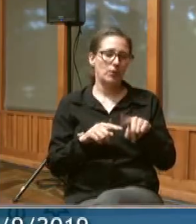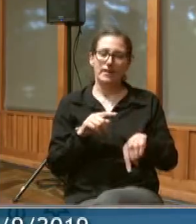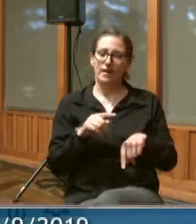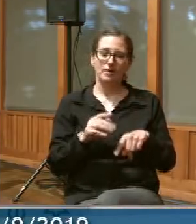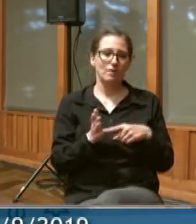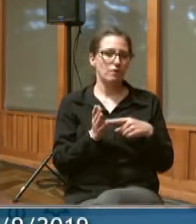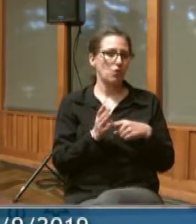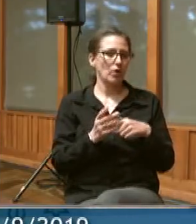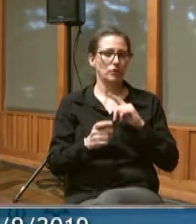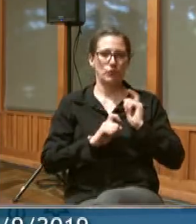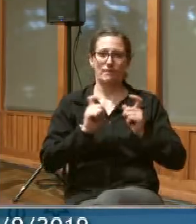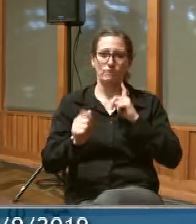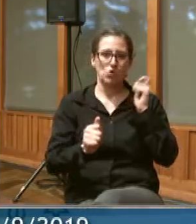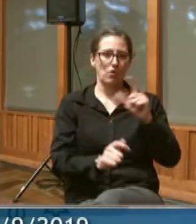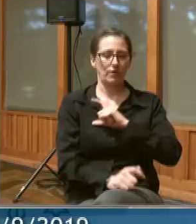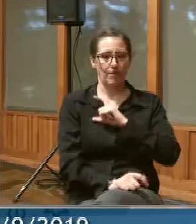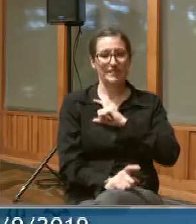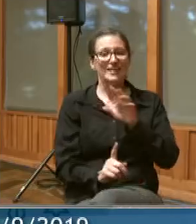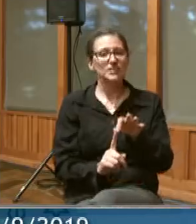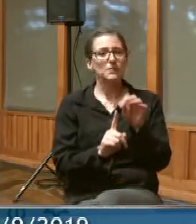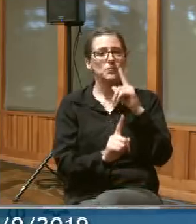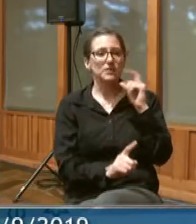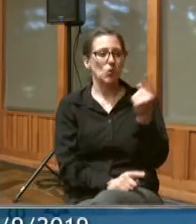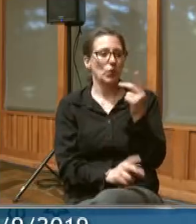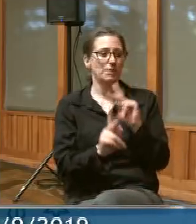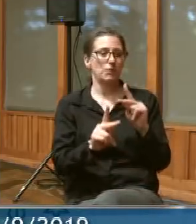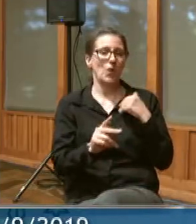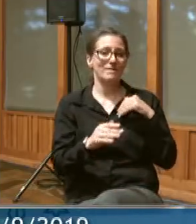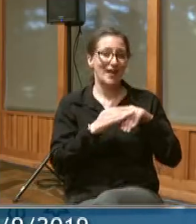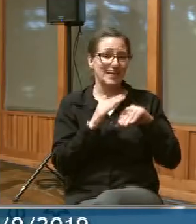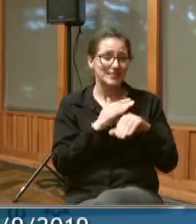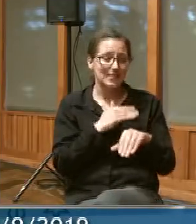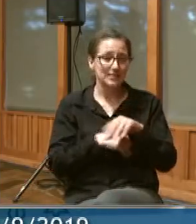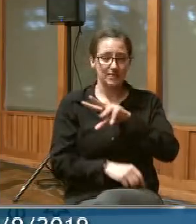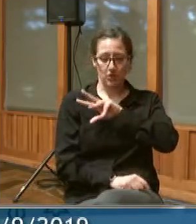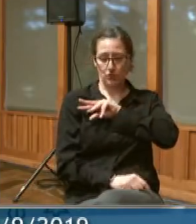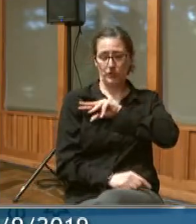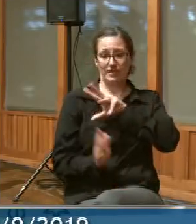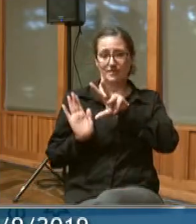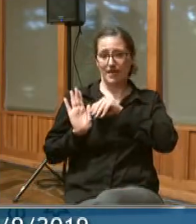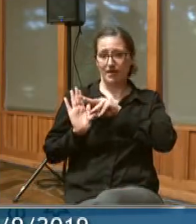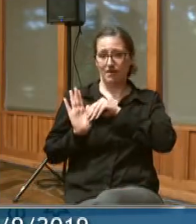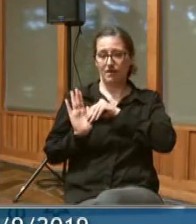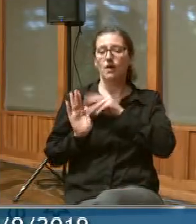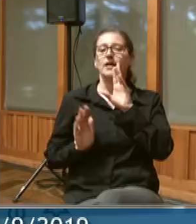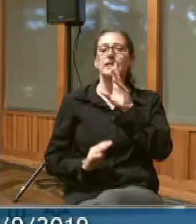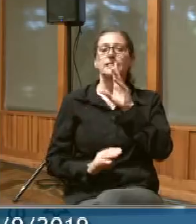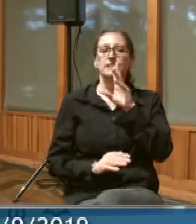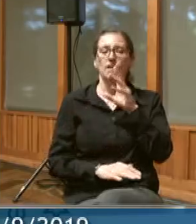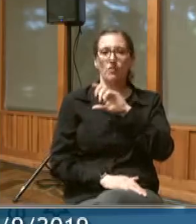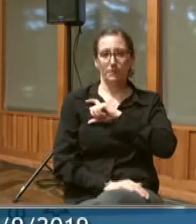BOTTOM LINE WE CAN'T AFFORD IT. WE CAN'T AFFORD THE PILOT AND WE CERTAINLY COULDN'T AFFORD TO IMPLEMENT THEM ESPECIALLY SINCE